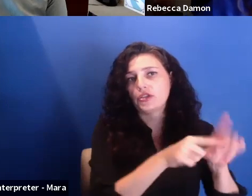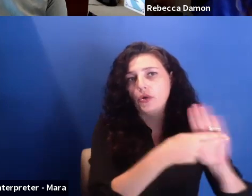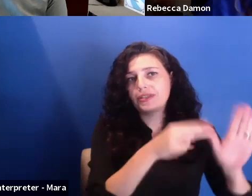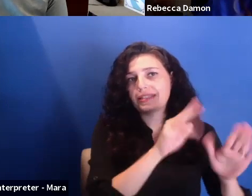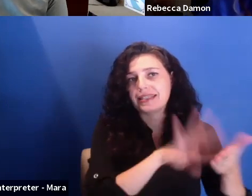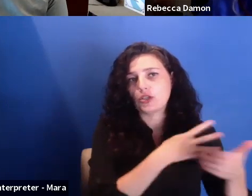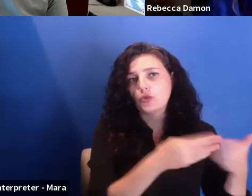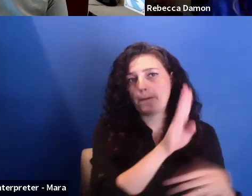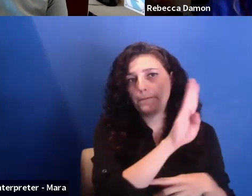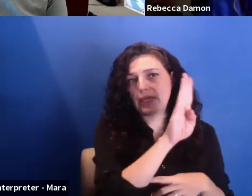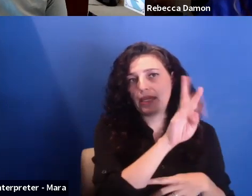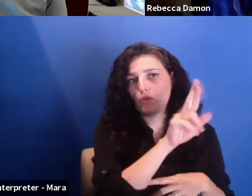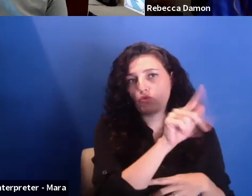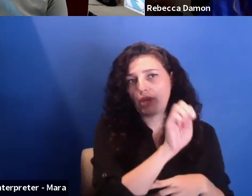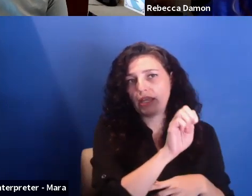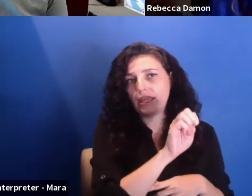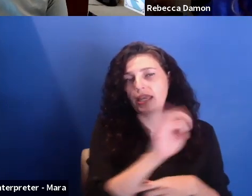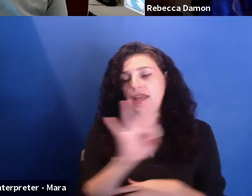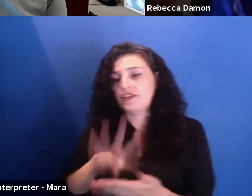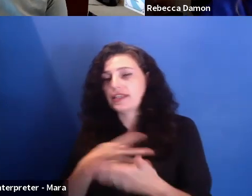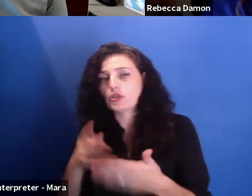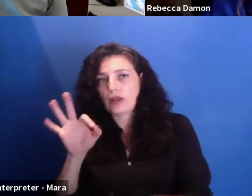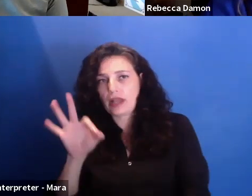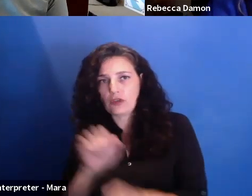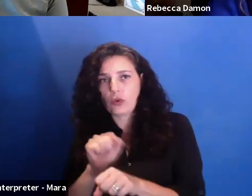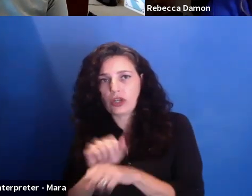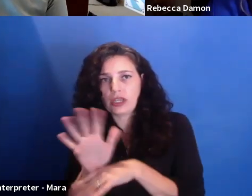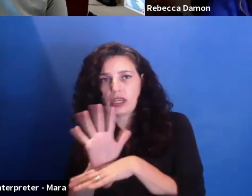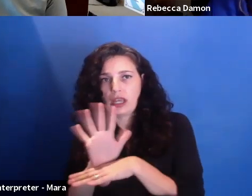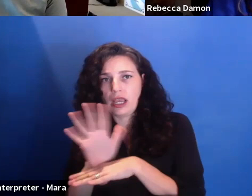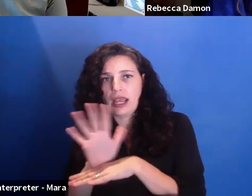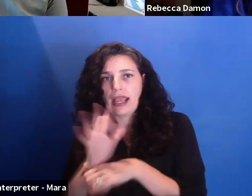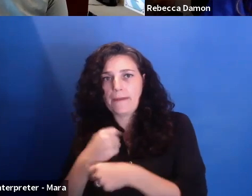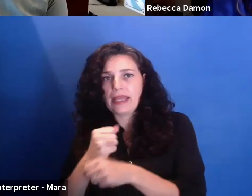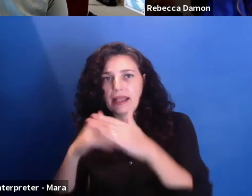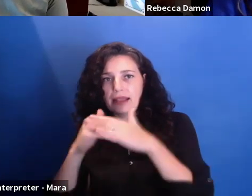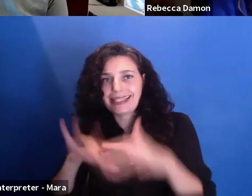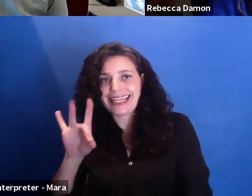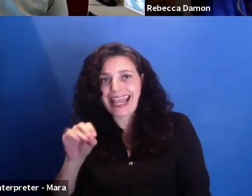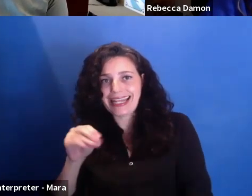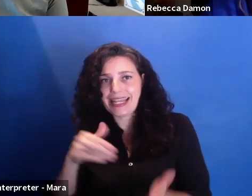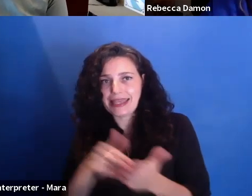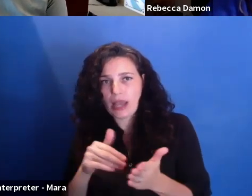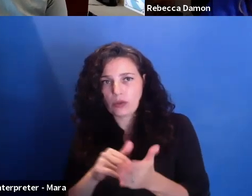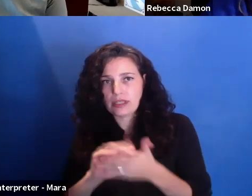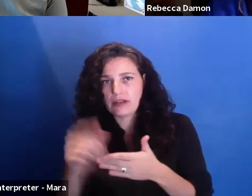as a Schedule F performer, making less than $80,000 for that feature, then you will also be entitled to quarantine pay.